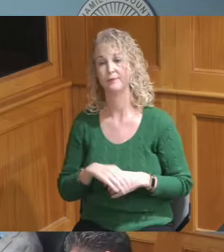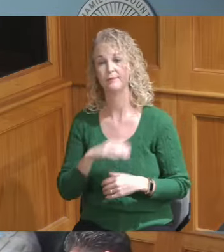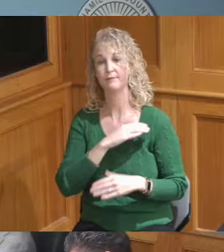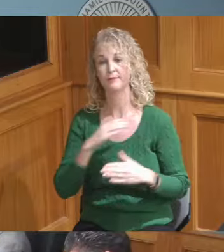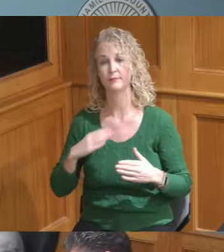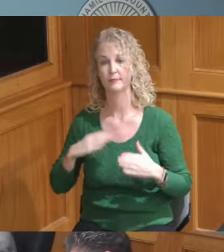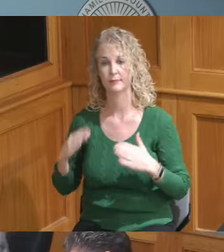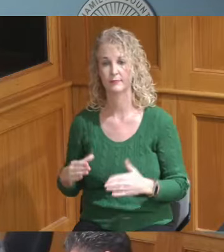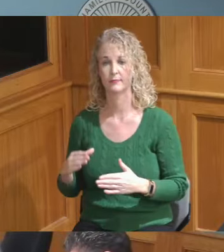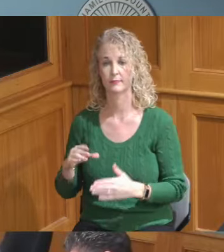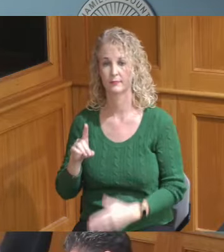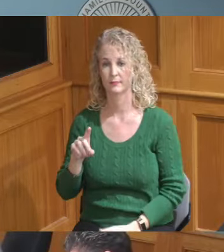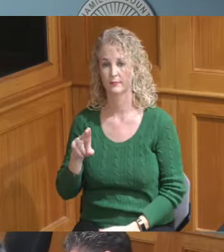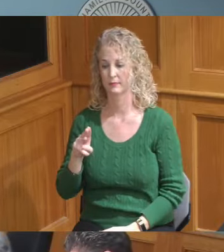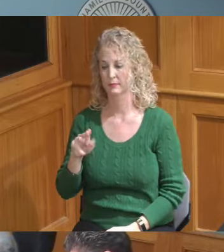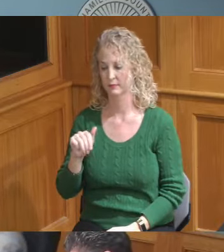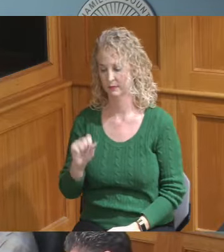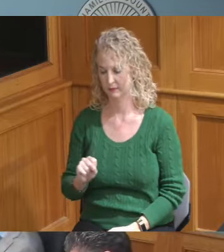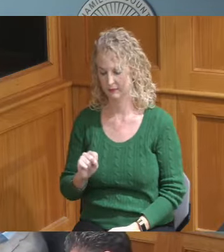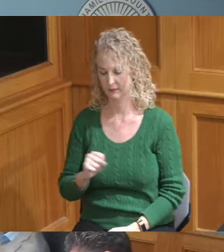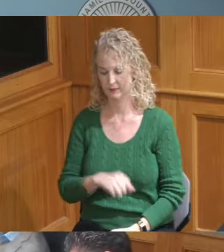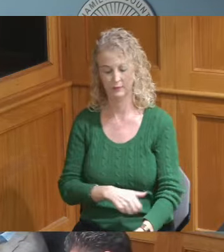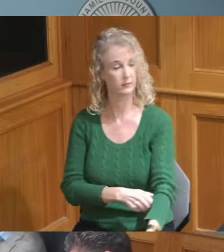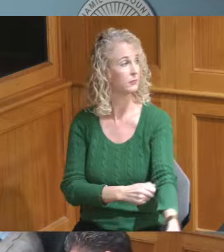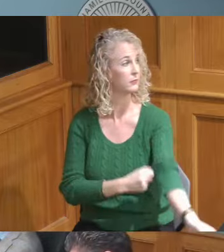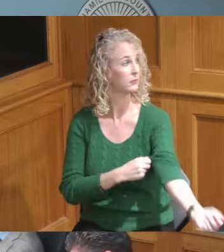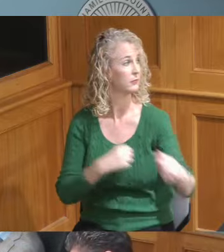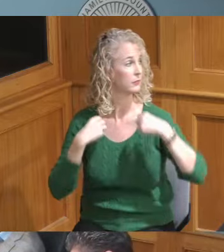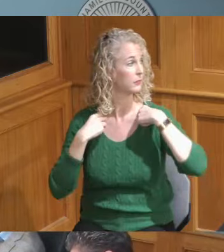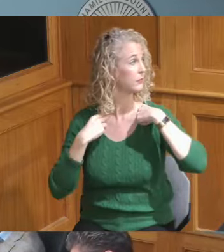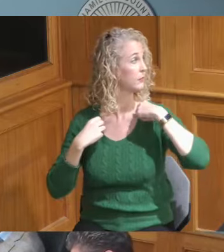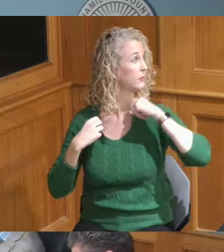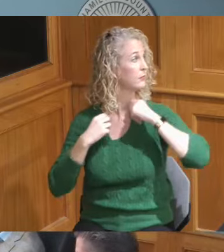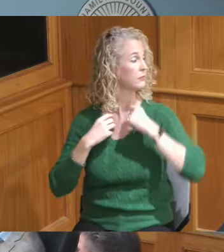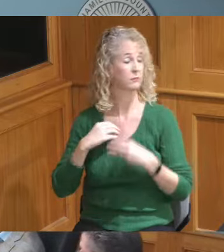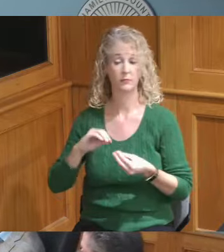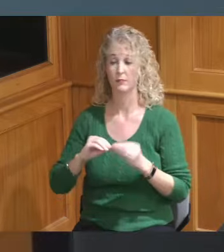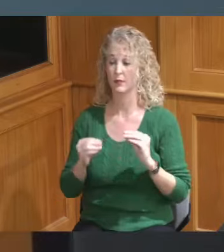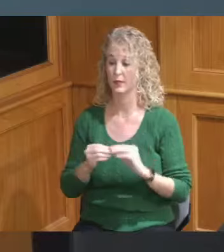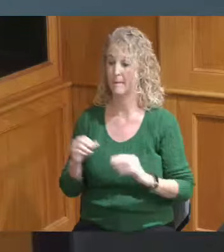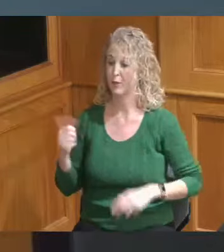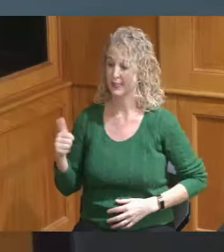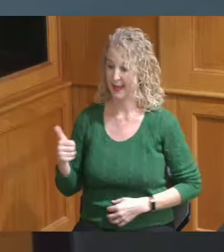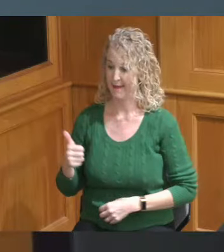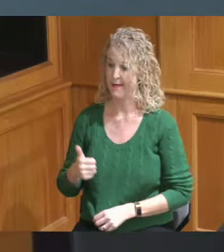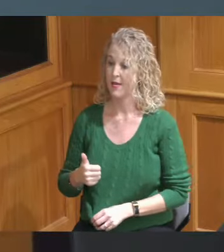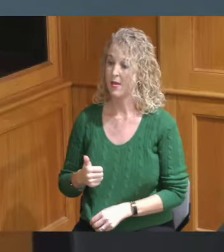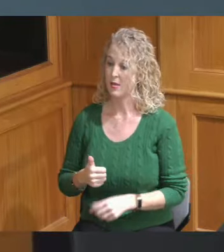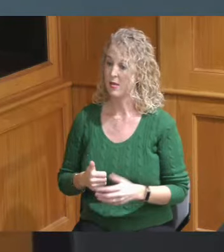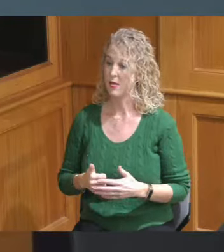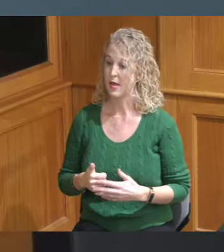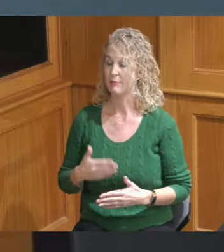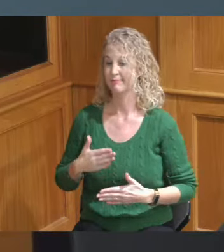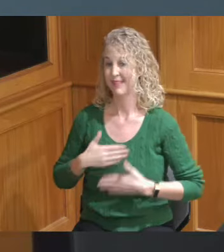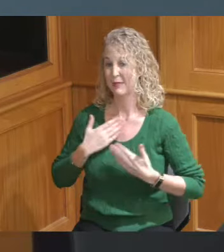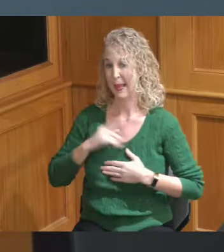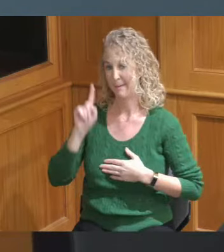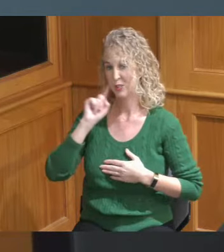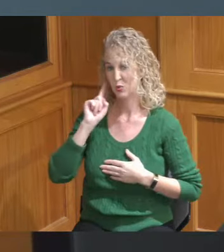Dumas. Thank you. can I answer your question? Yeah. item 10, it was good to hear about reducing